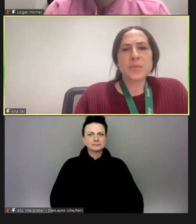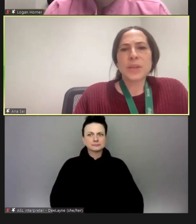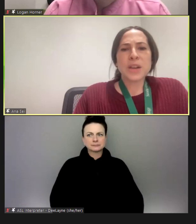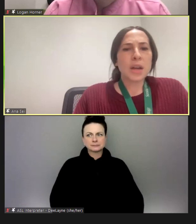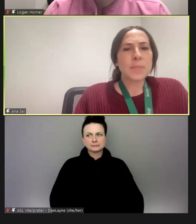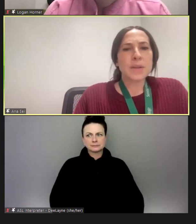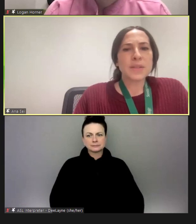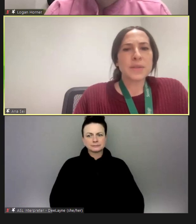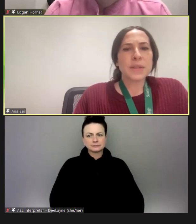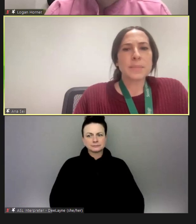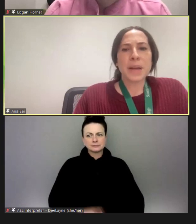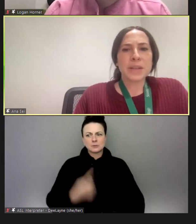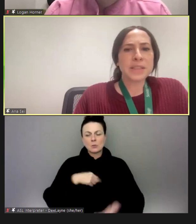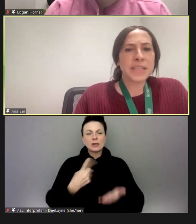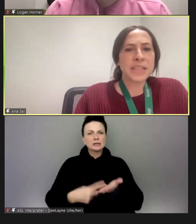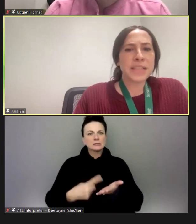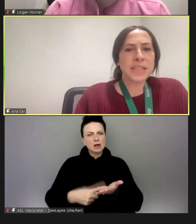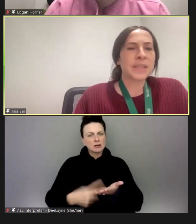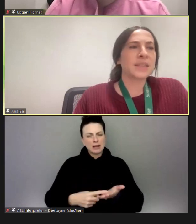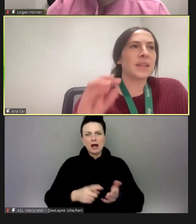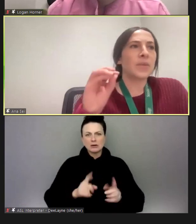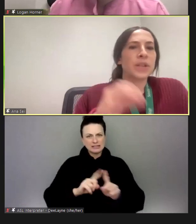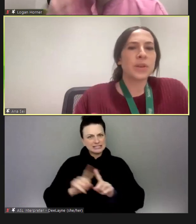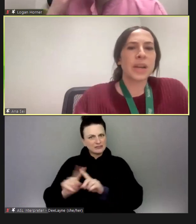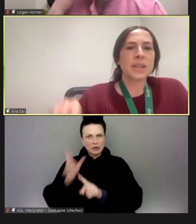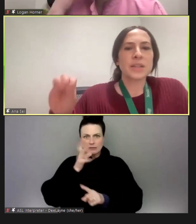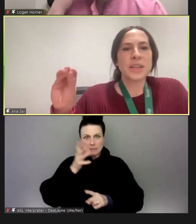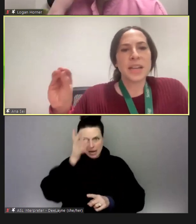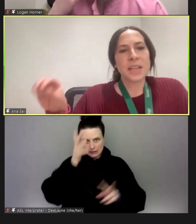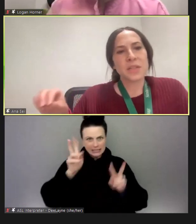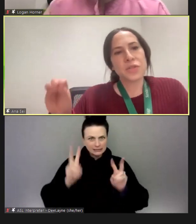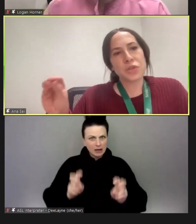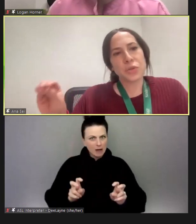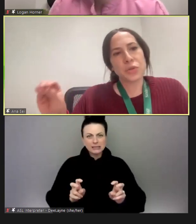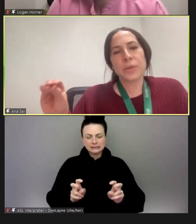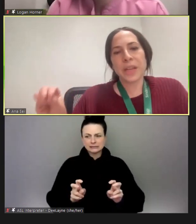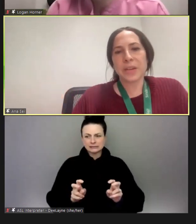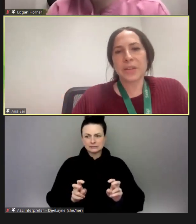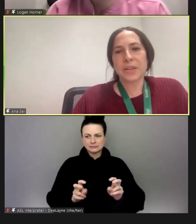talk about different parentage topics